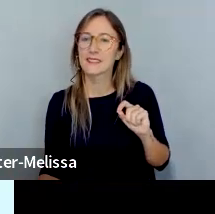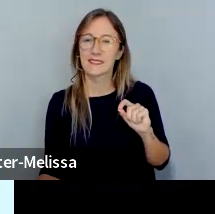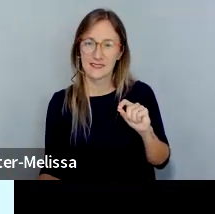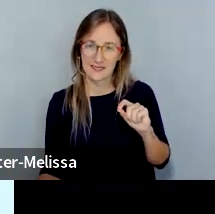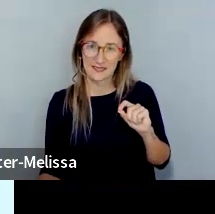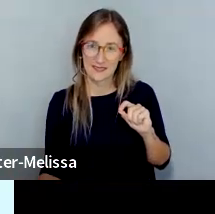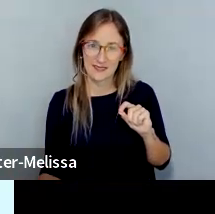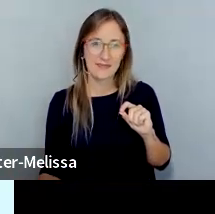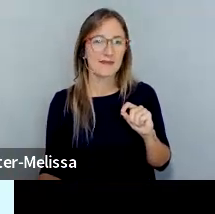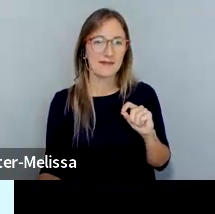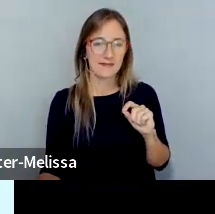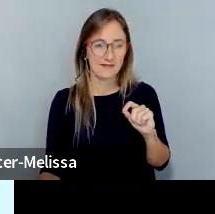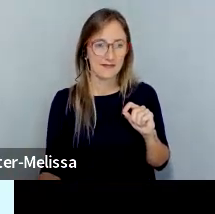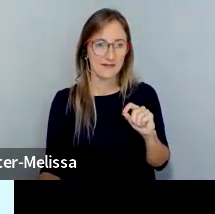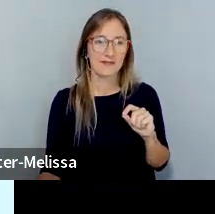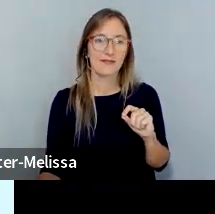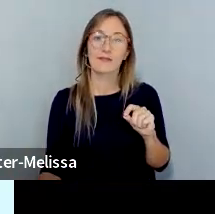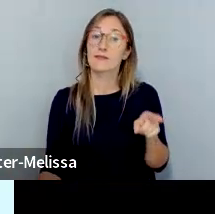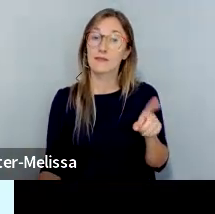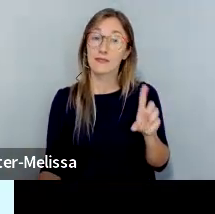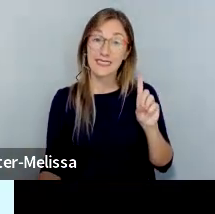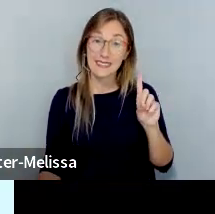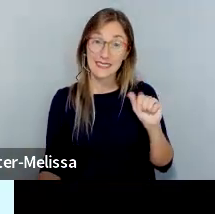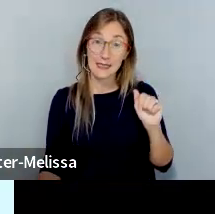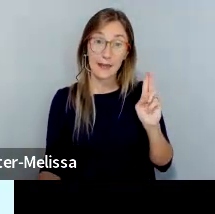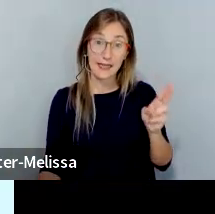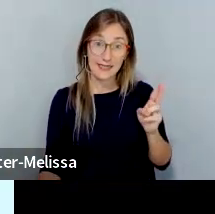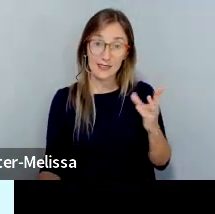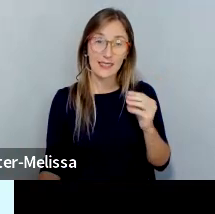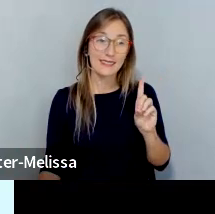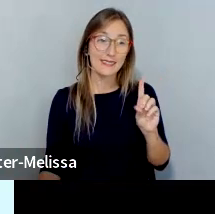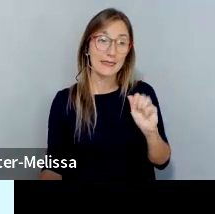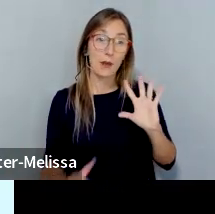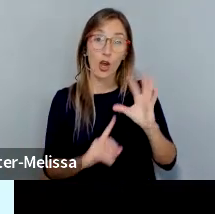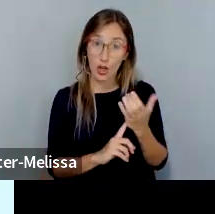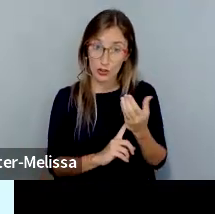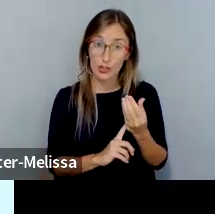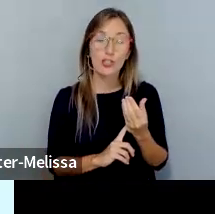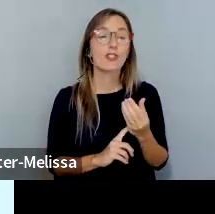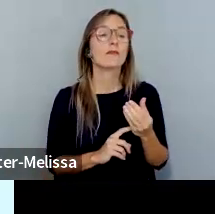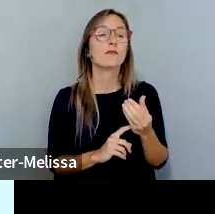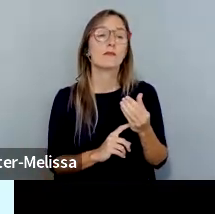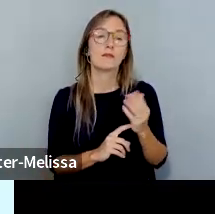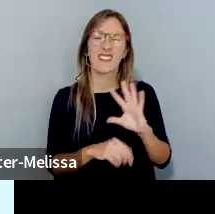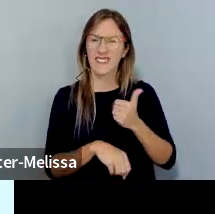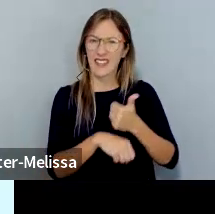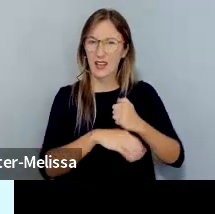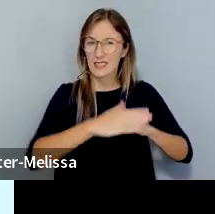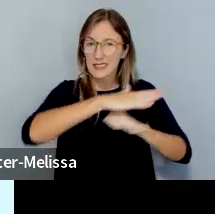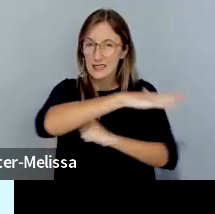to screen share -- okay, that it. I was not sure. I was just waiting for the correct moment and I found it.